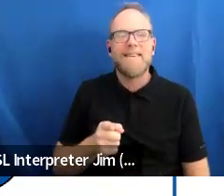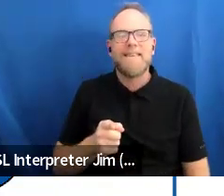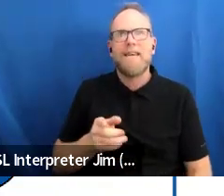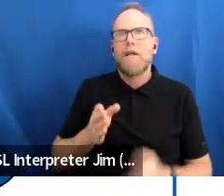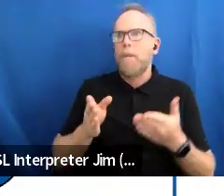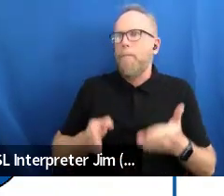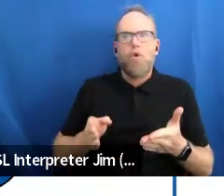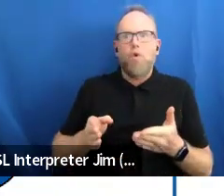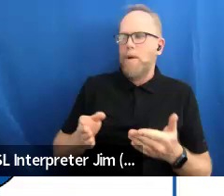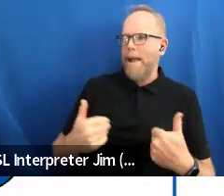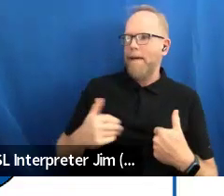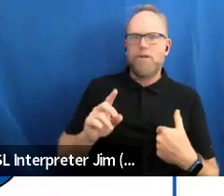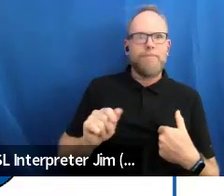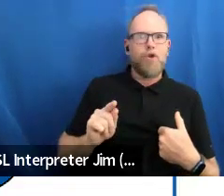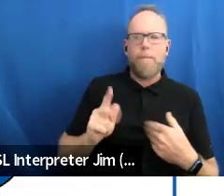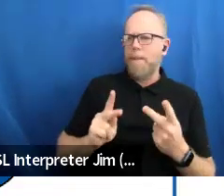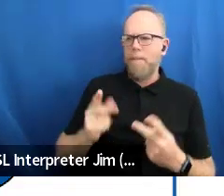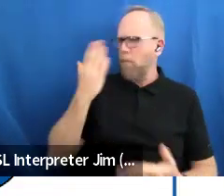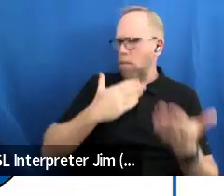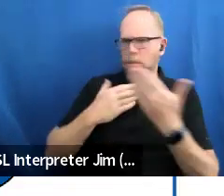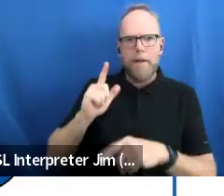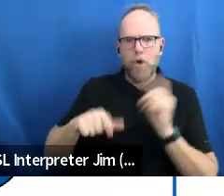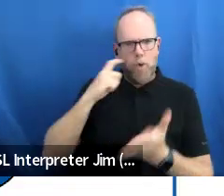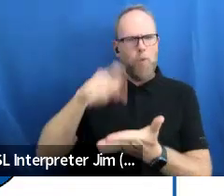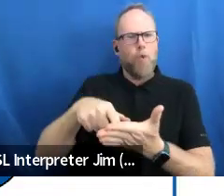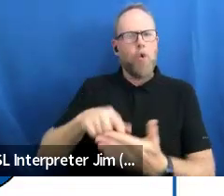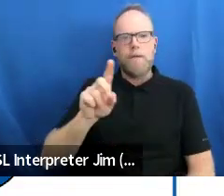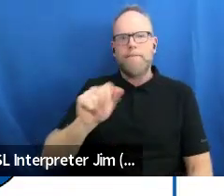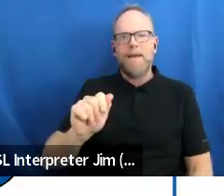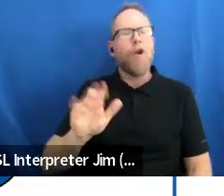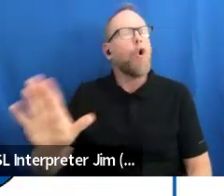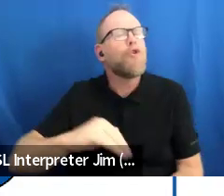And Lois' doctors had said that she was perfectly capable of living in the community.